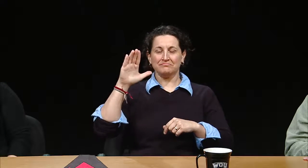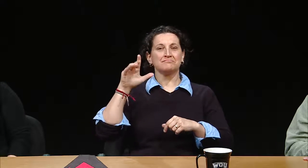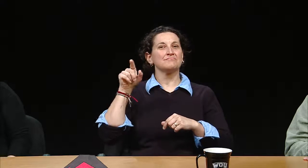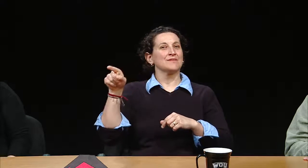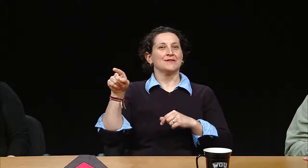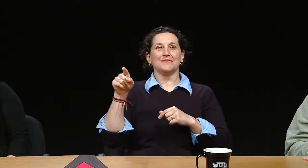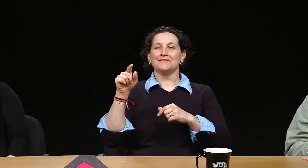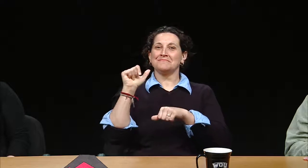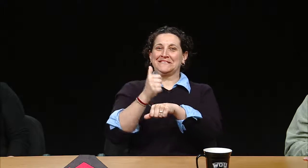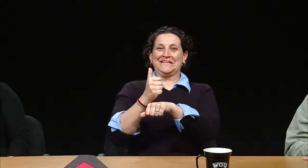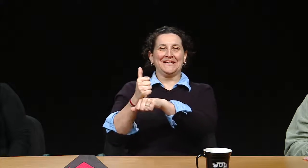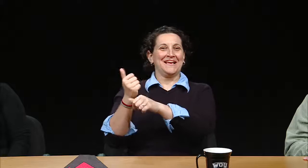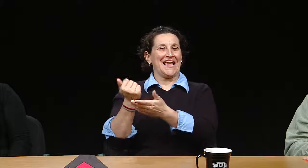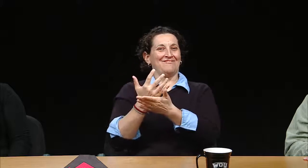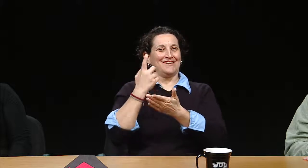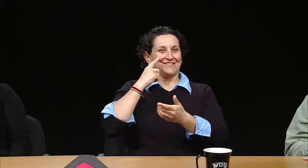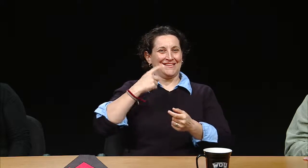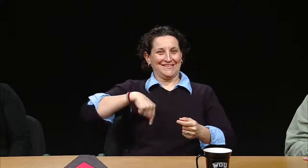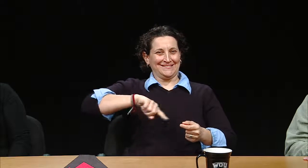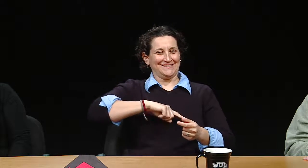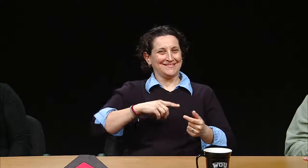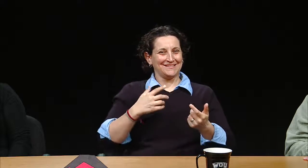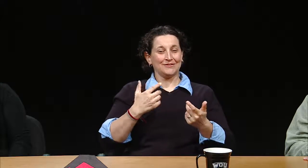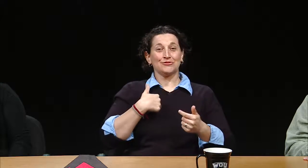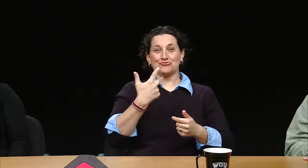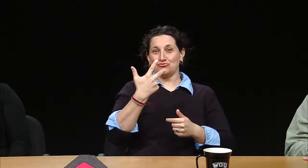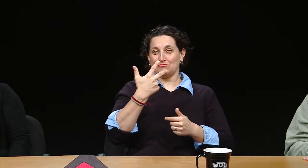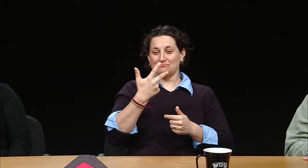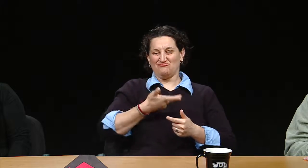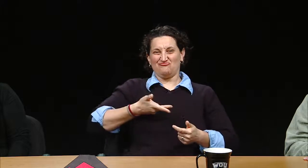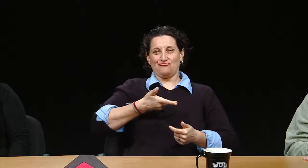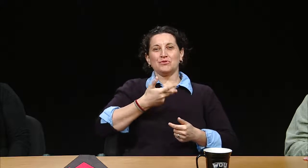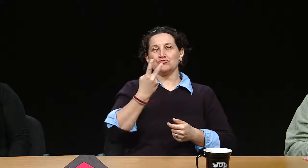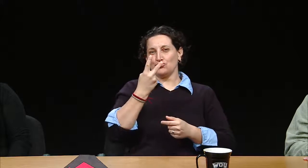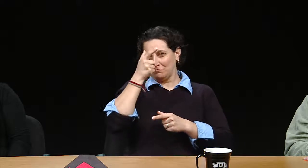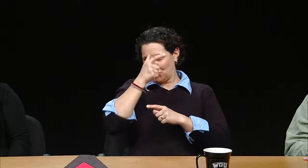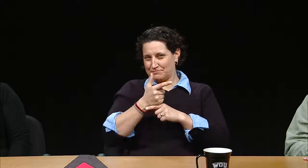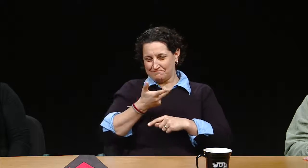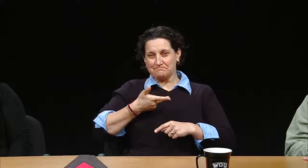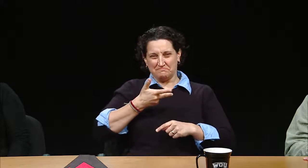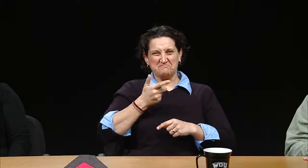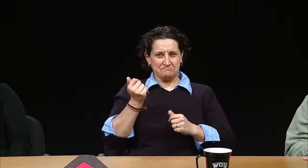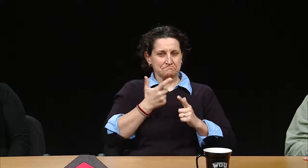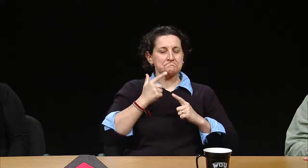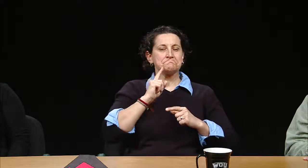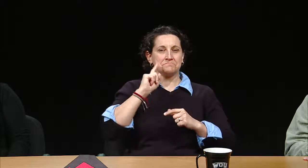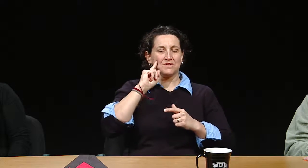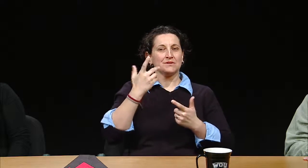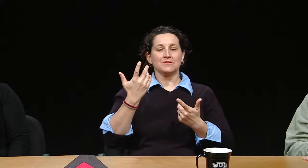It's very useful for many types of disabilities. I agree with what both of you said.